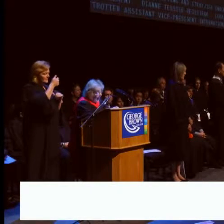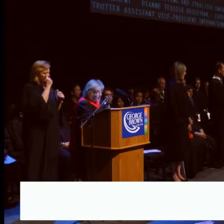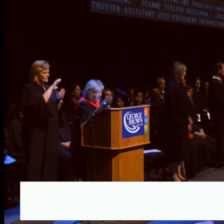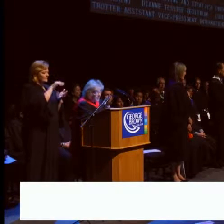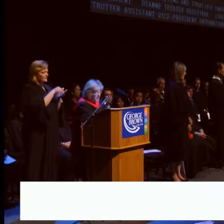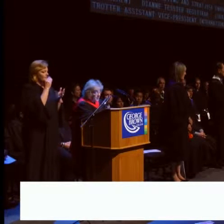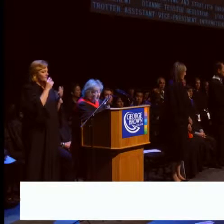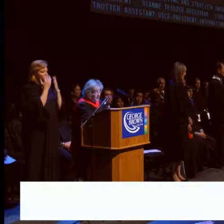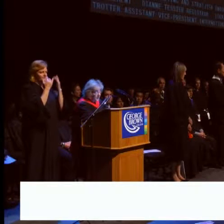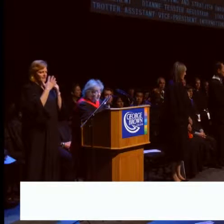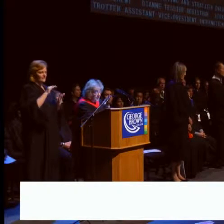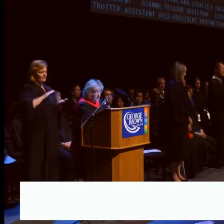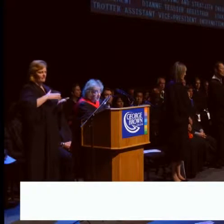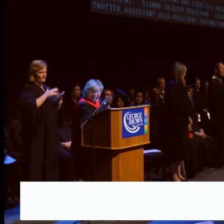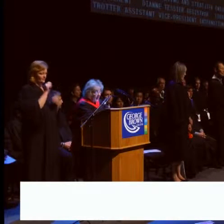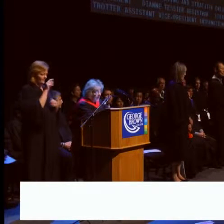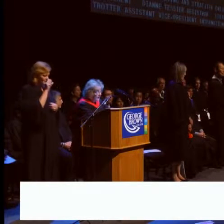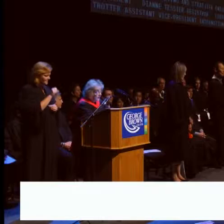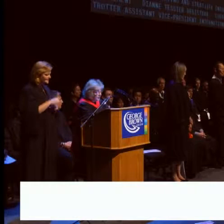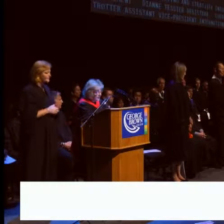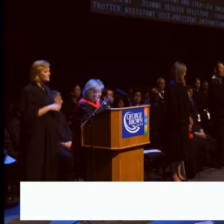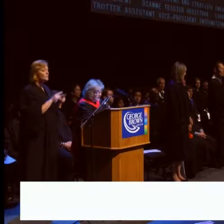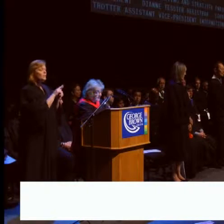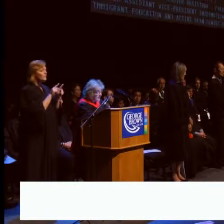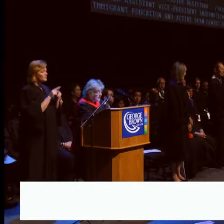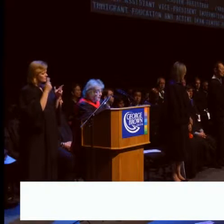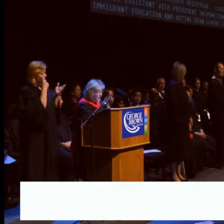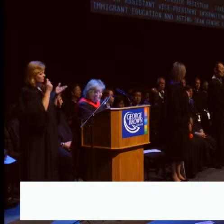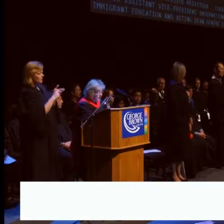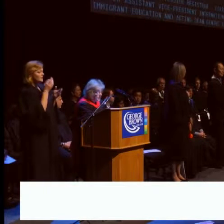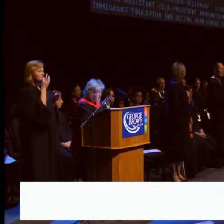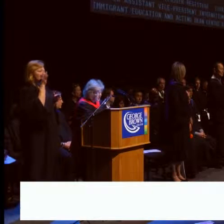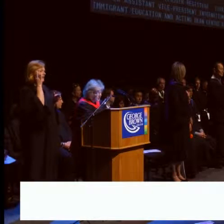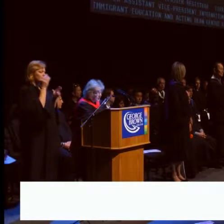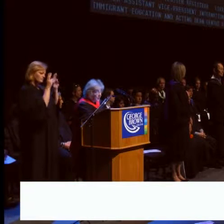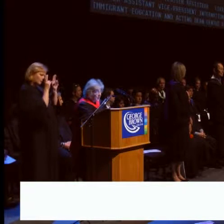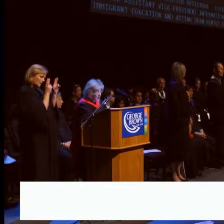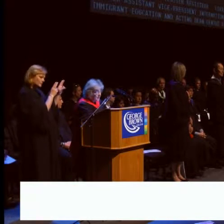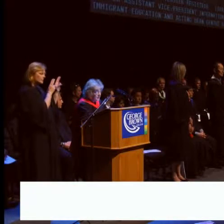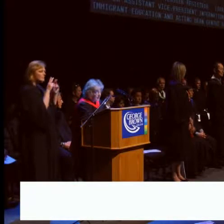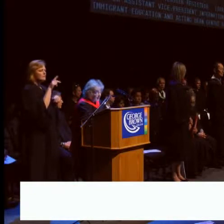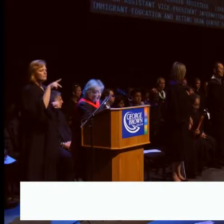I WOULD ALSO LIKE TO ACKNOWLEDGE OUR ELDER IN RESIDENCE PAULINE SHIRT WHO IS CREE